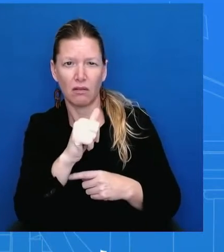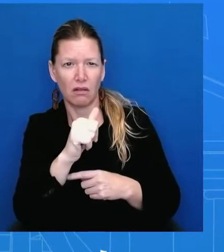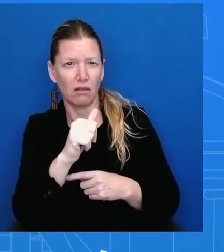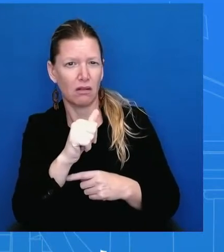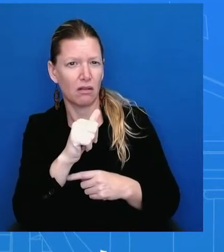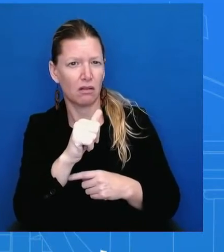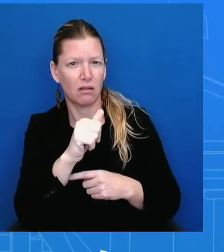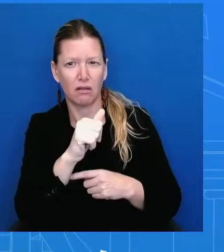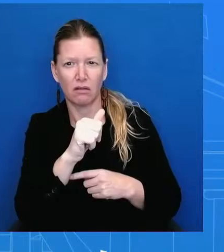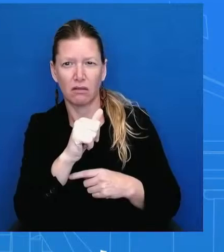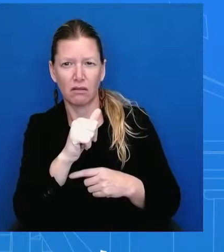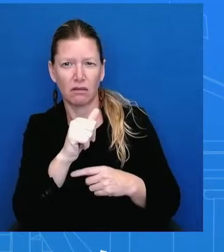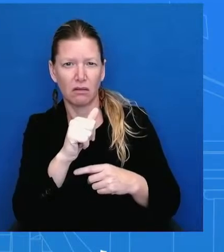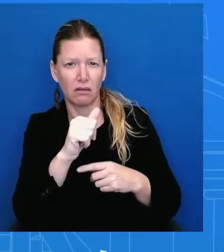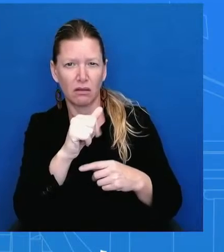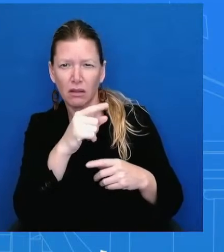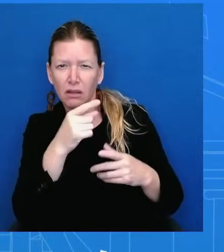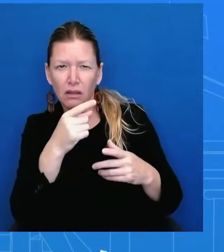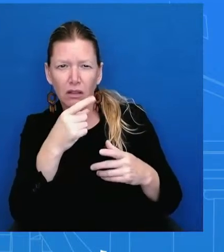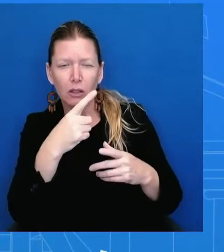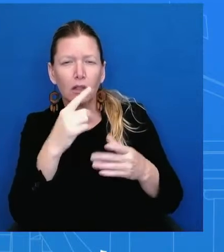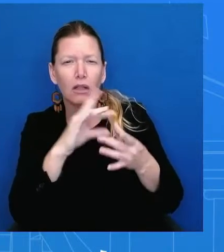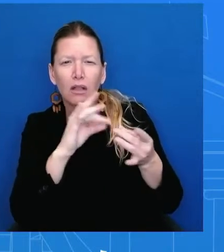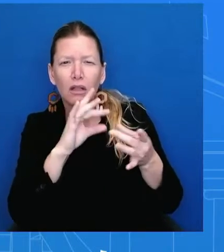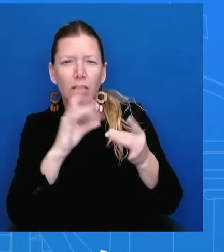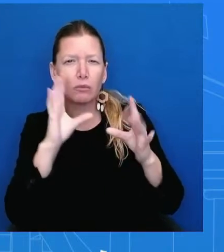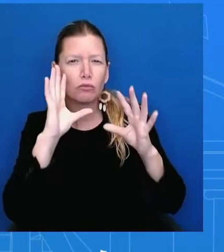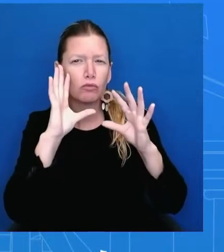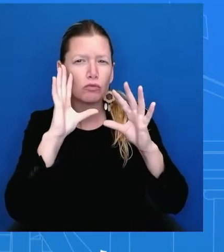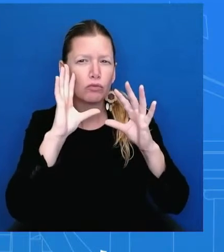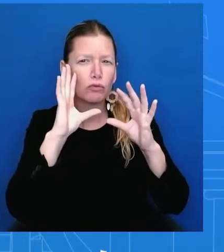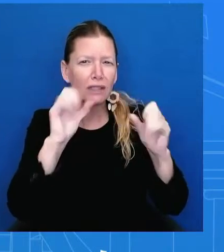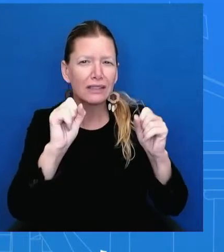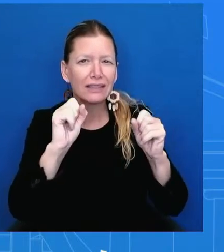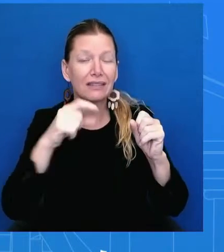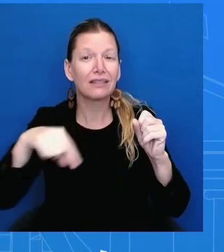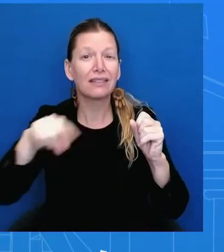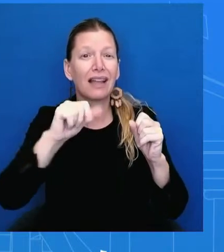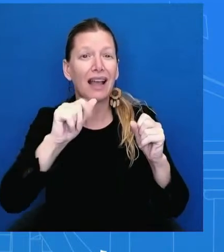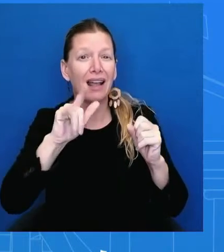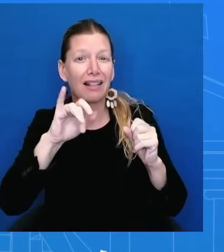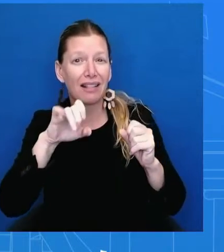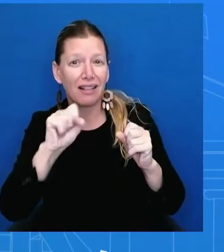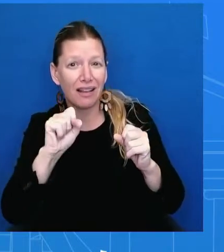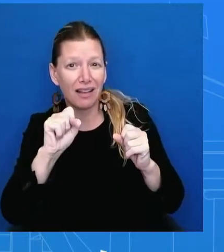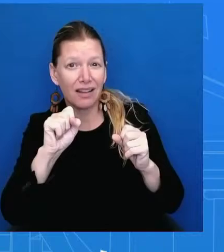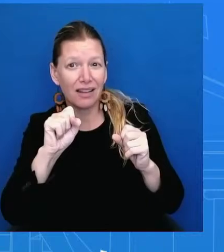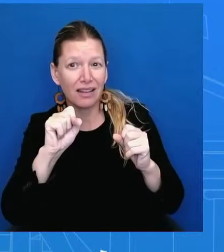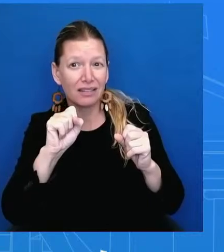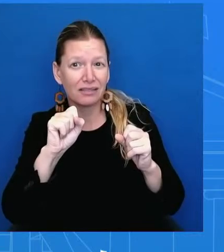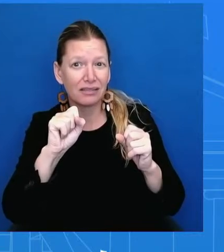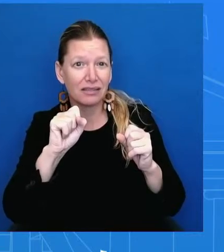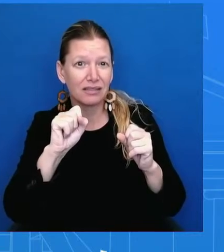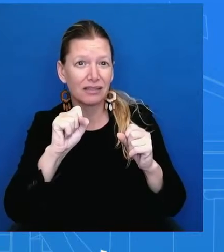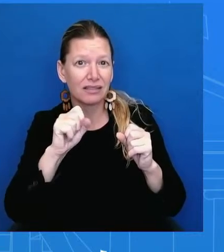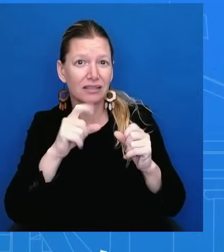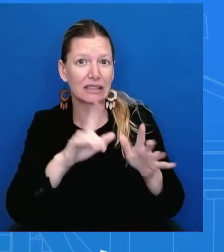But the Allies also look for a secure United States. Have you heard any conversations from the Allies